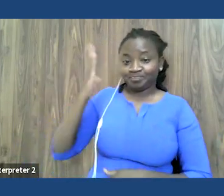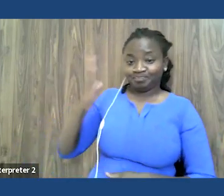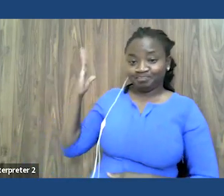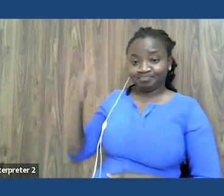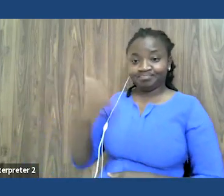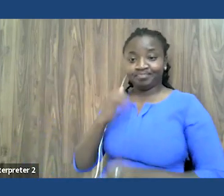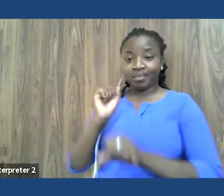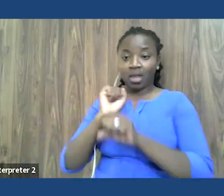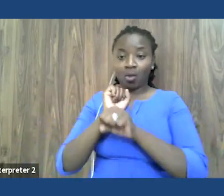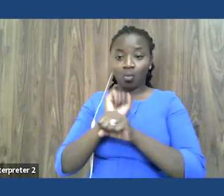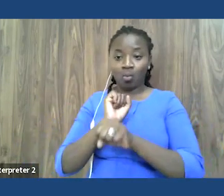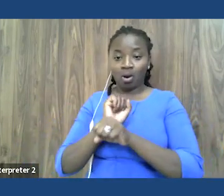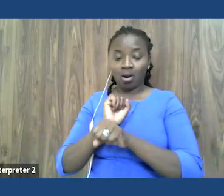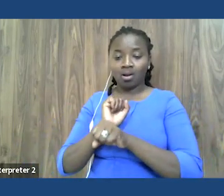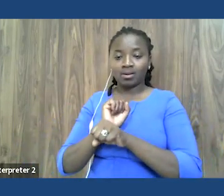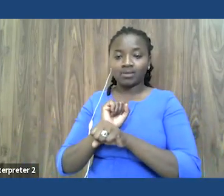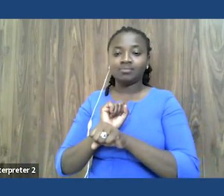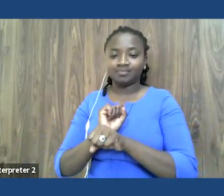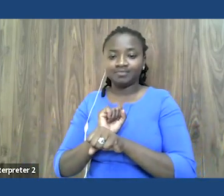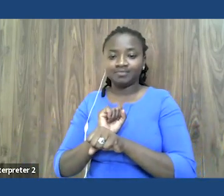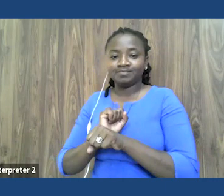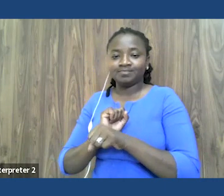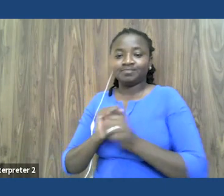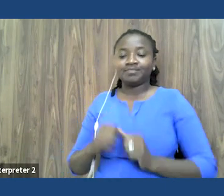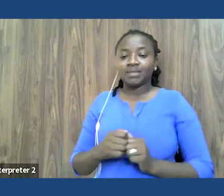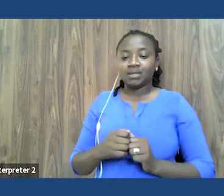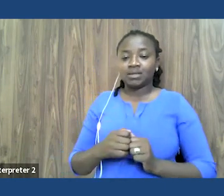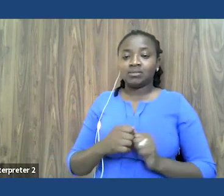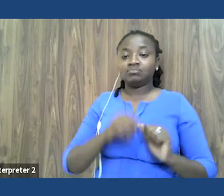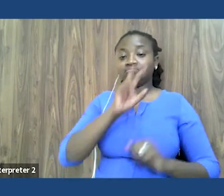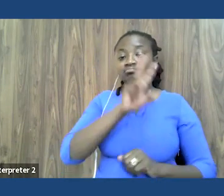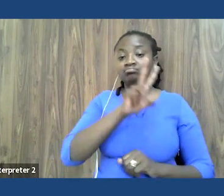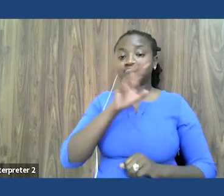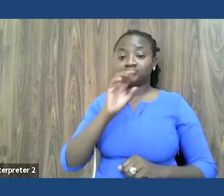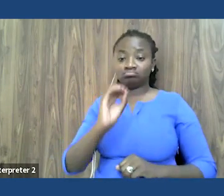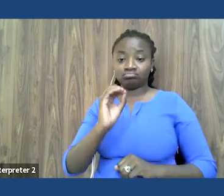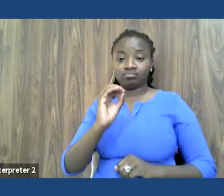It worked with million different countries all over the world.